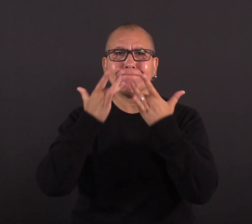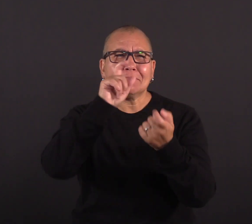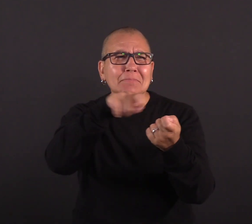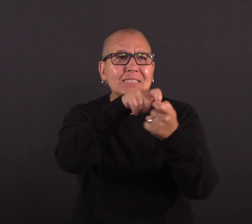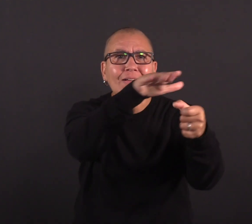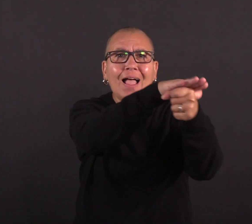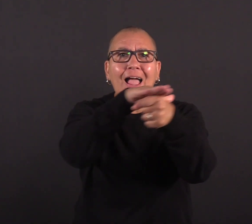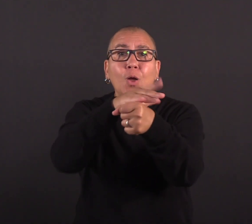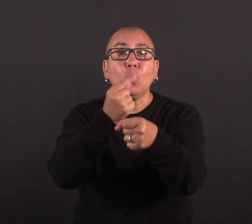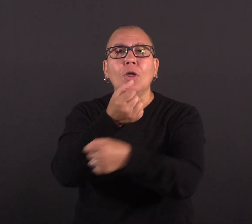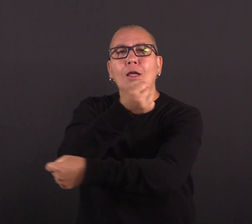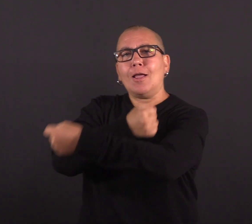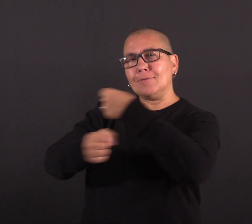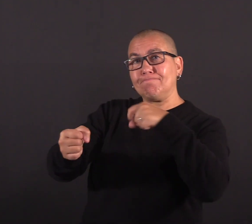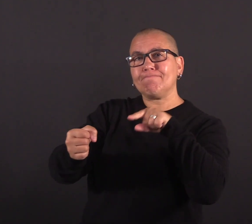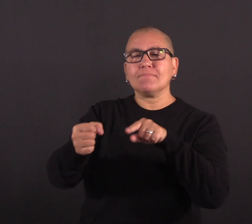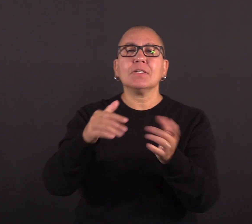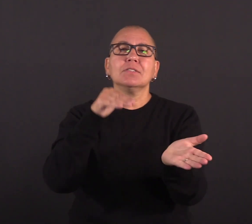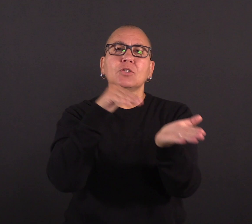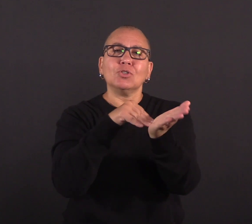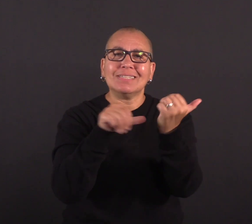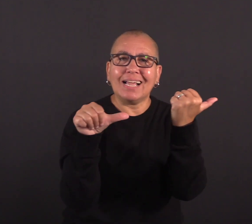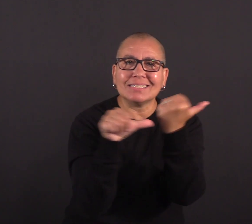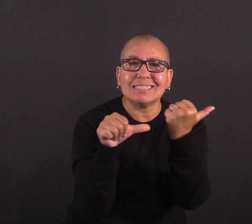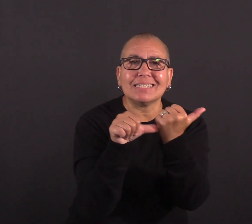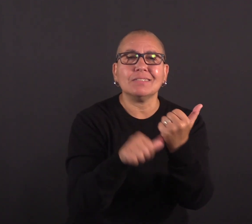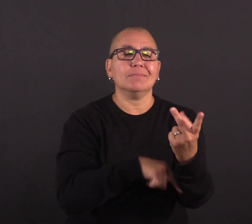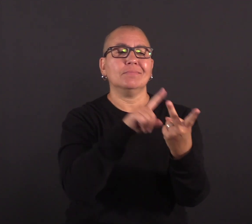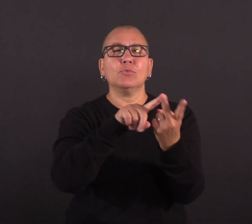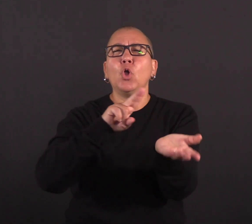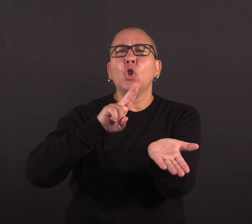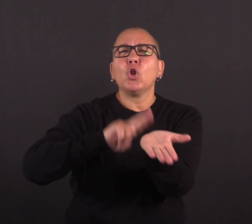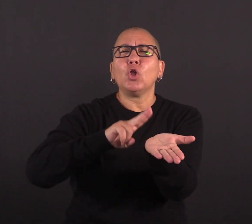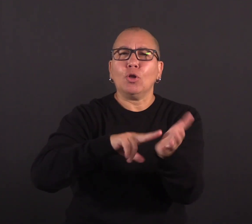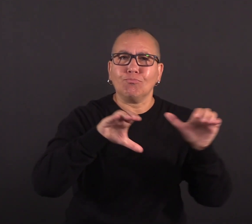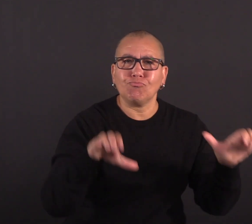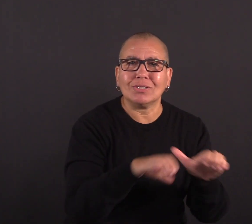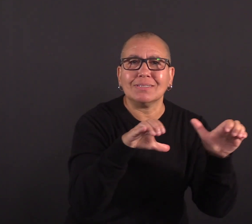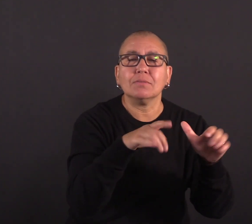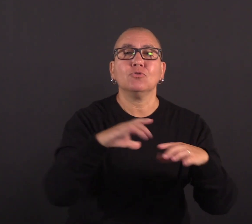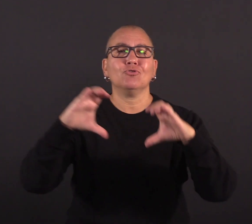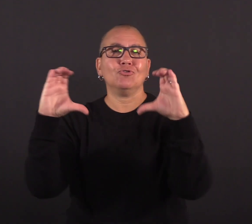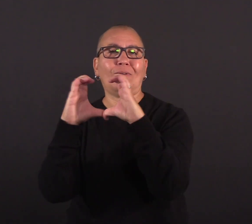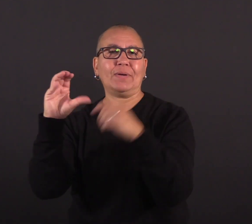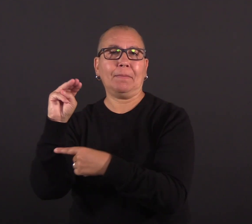Shortage Area, a Medically Underserved Area, or a Governor-Designated Shortage